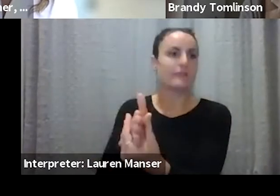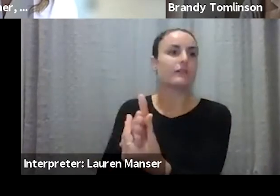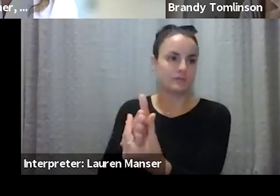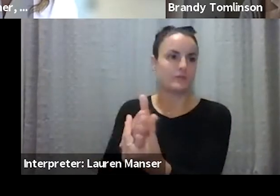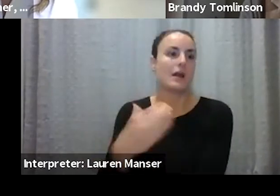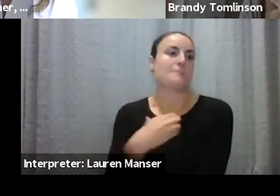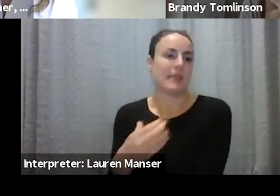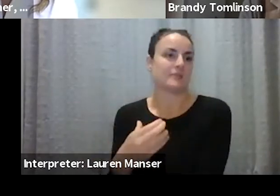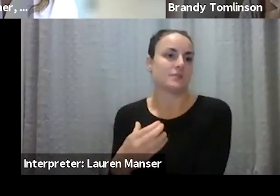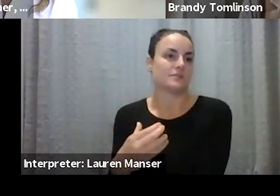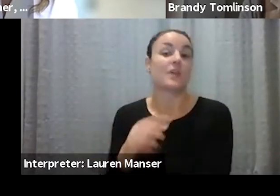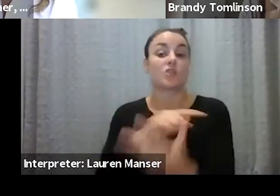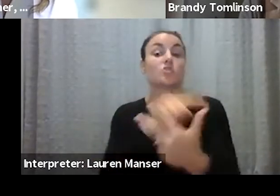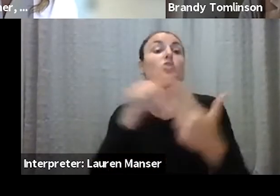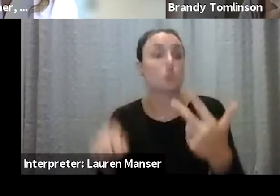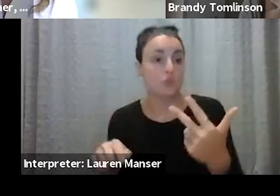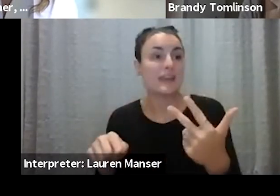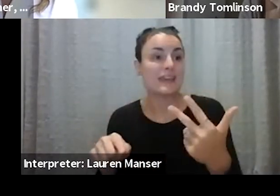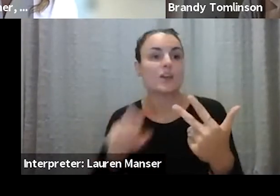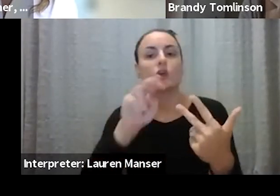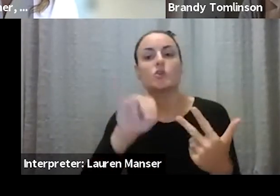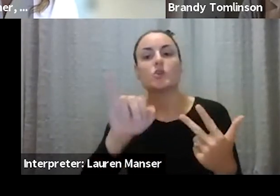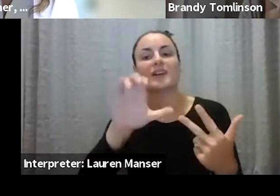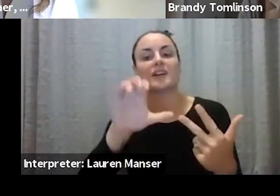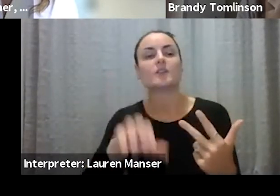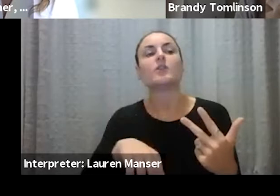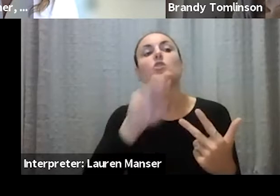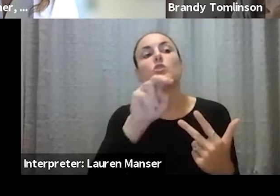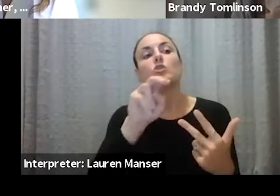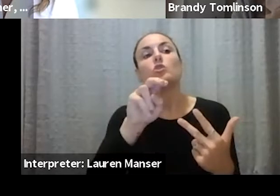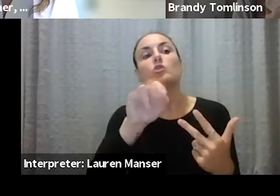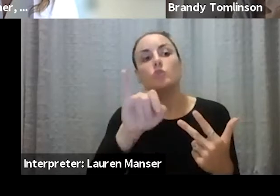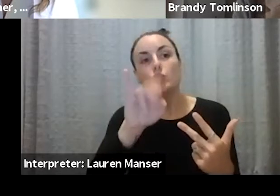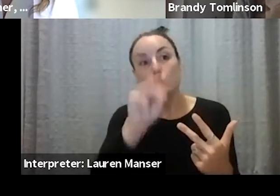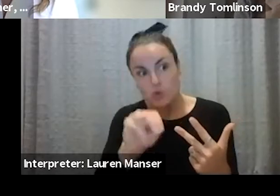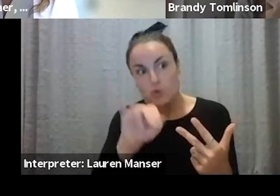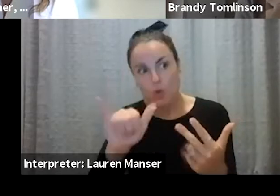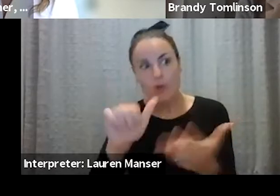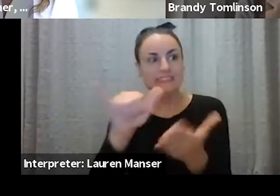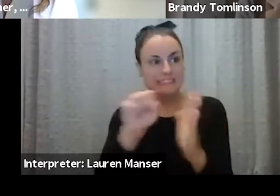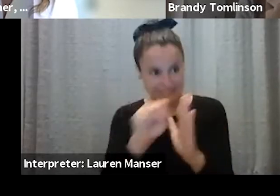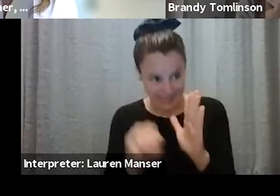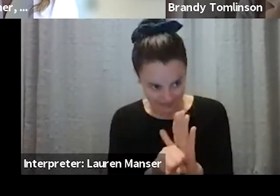if you live in New York State, it's the New York State City Commission on Human Rights,